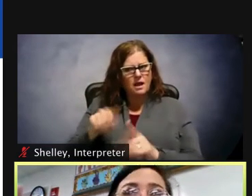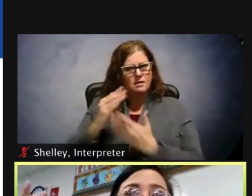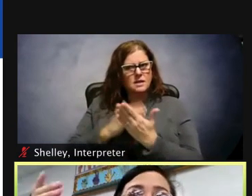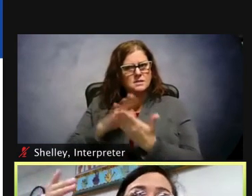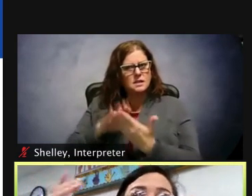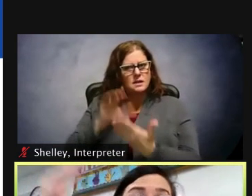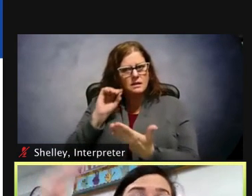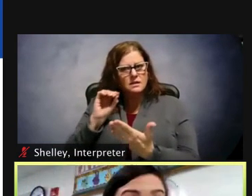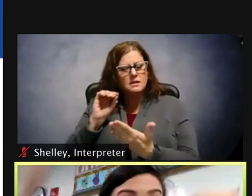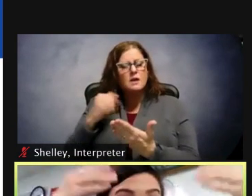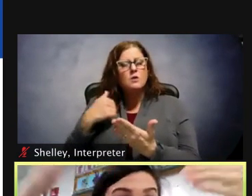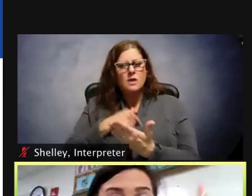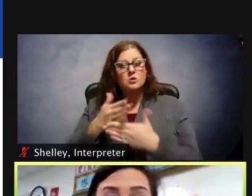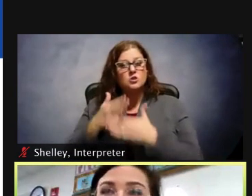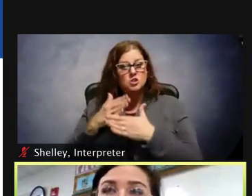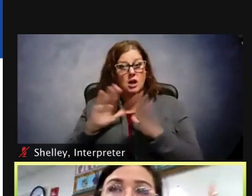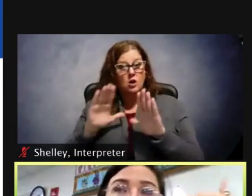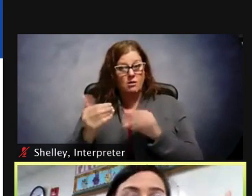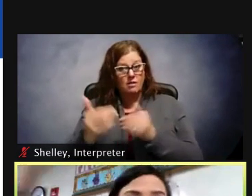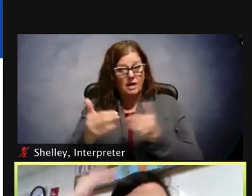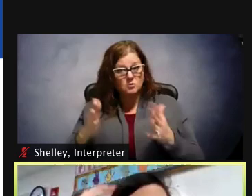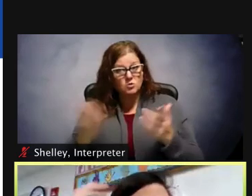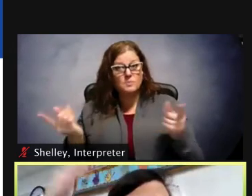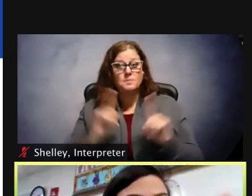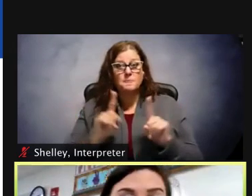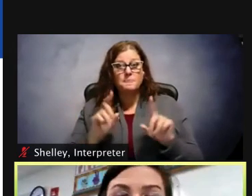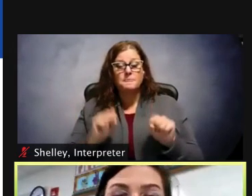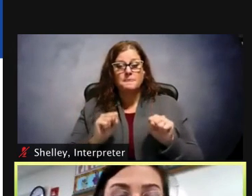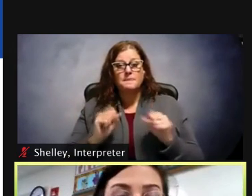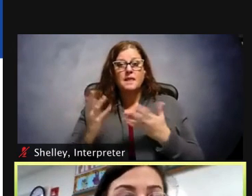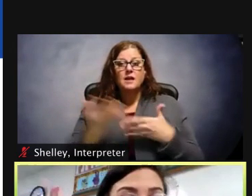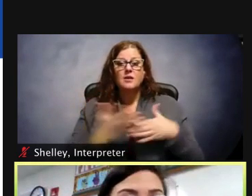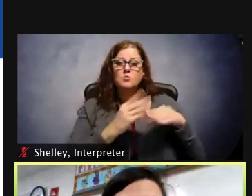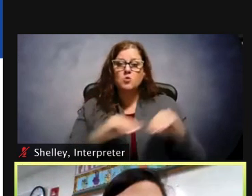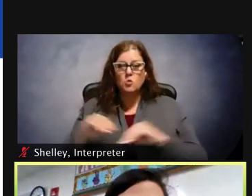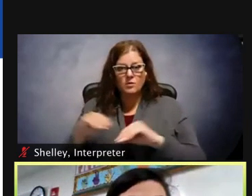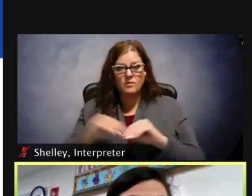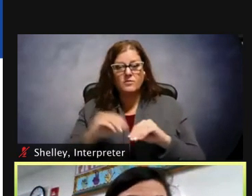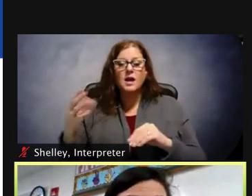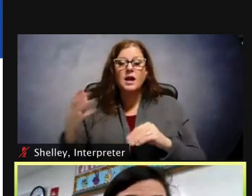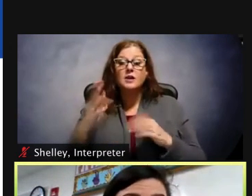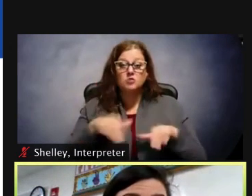we share classrooms and so I was able to fluidly move and bring the children as they needed more